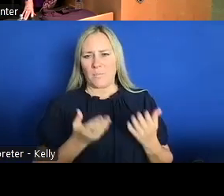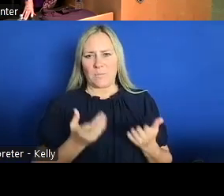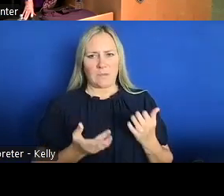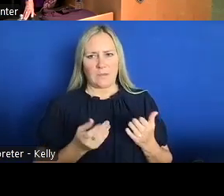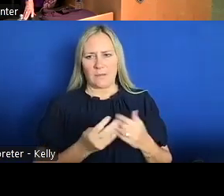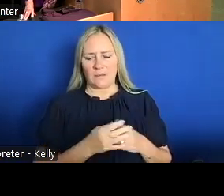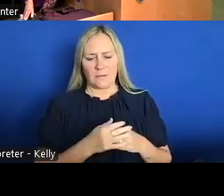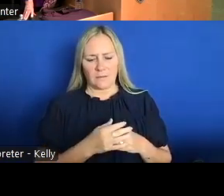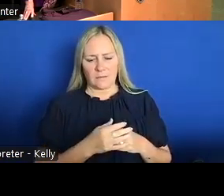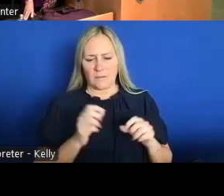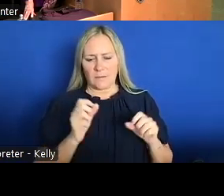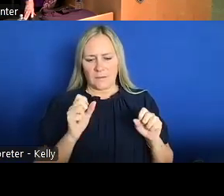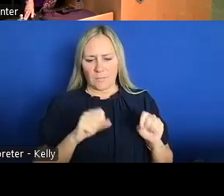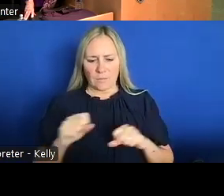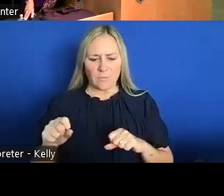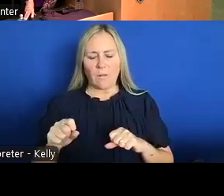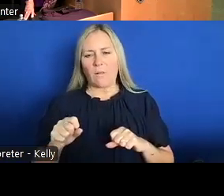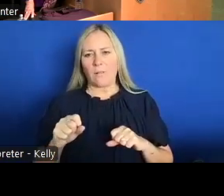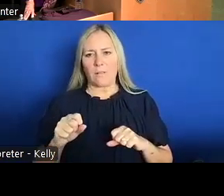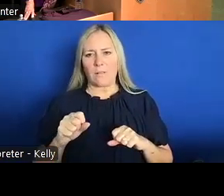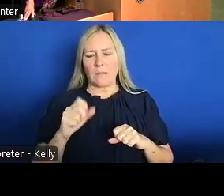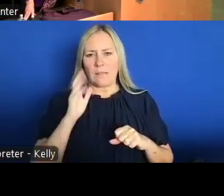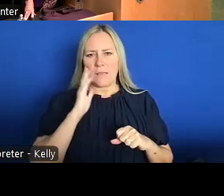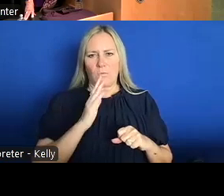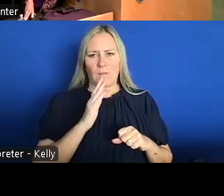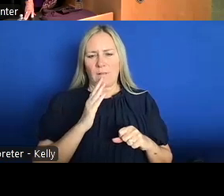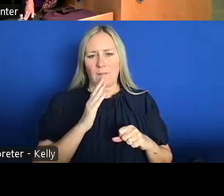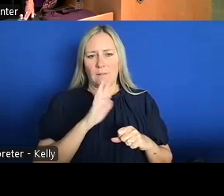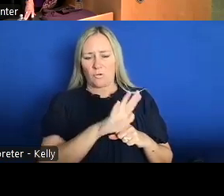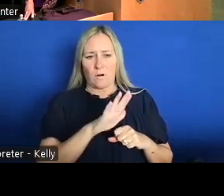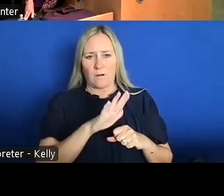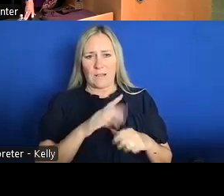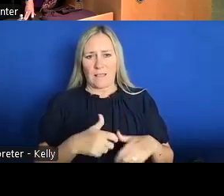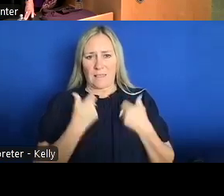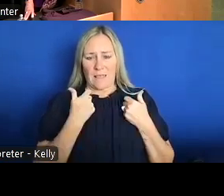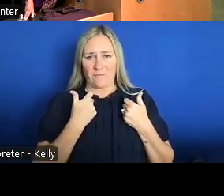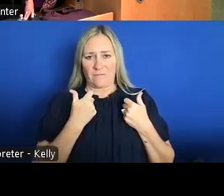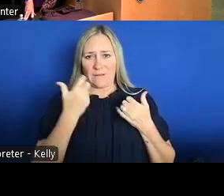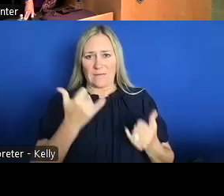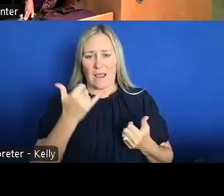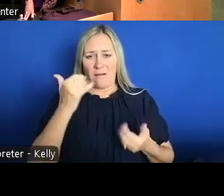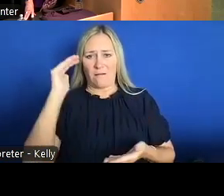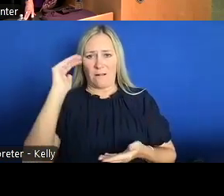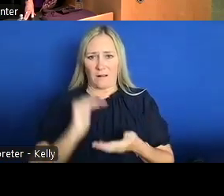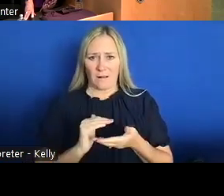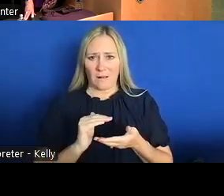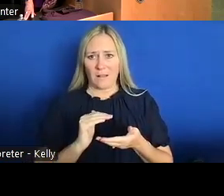possible that will shorten or limit your life to now it's more probable to know it's more certain